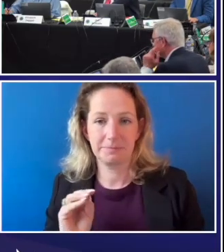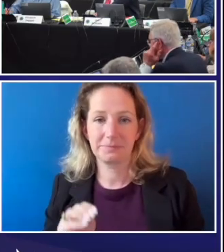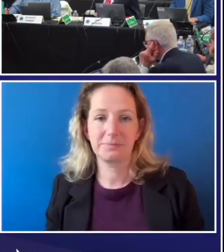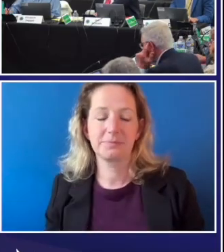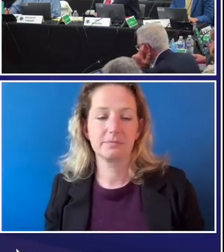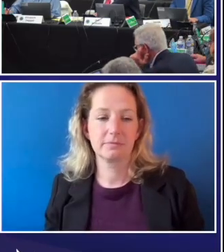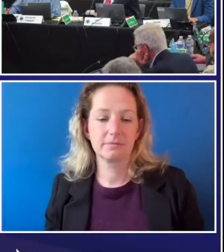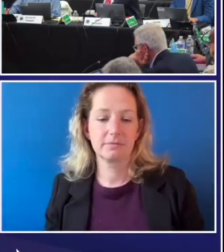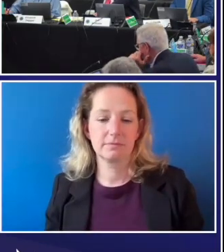We're good to move on.